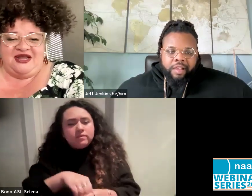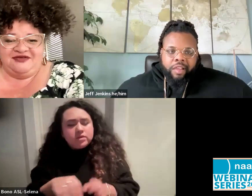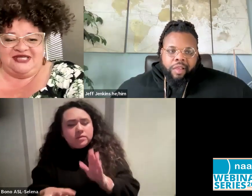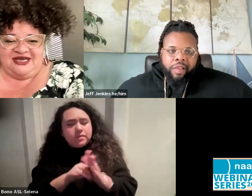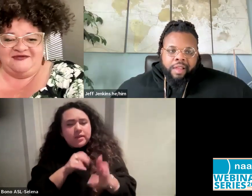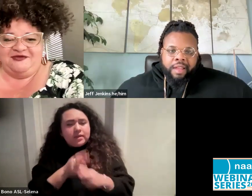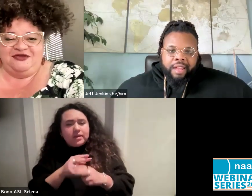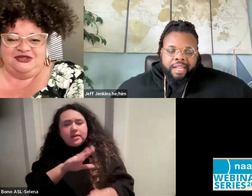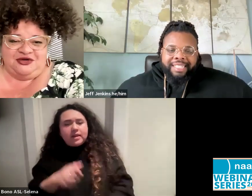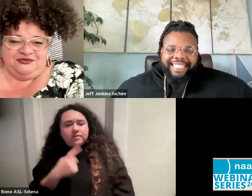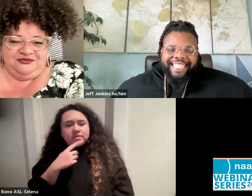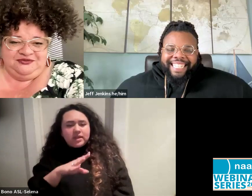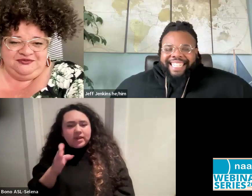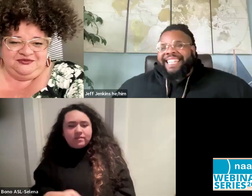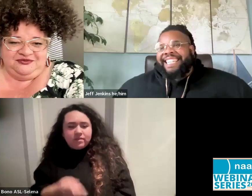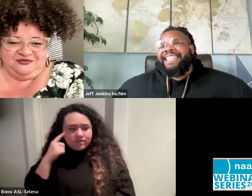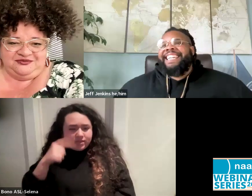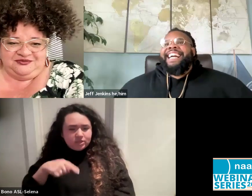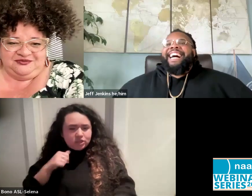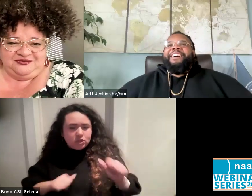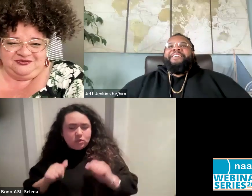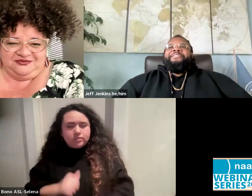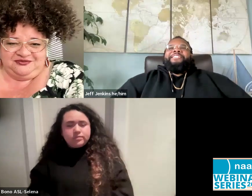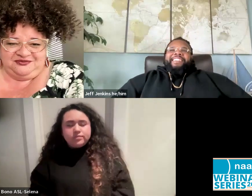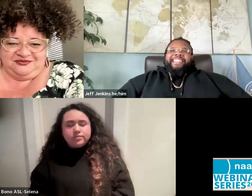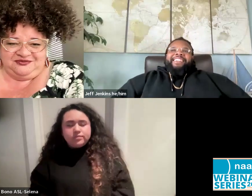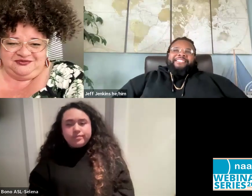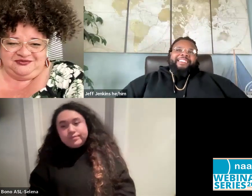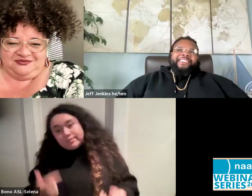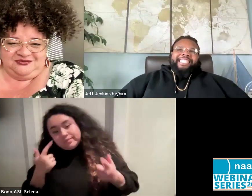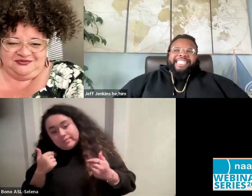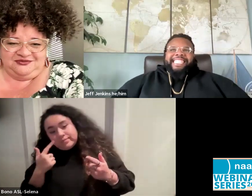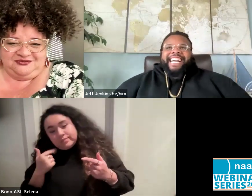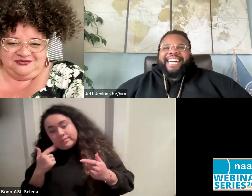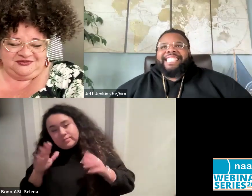Never say never for the show. great question.